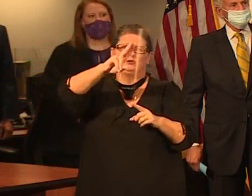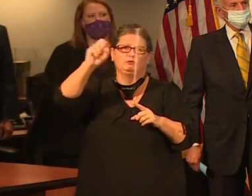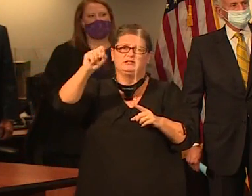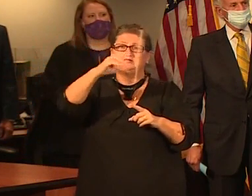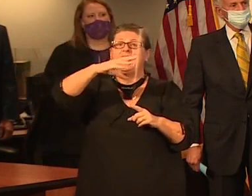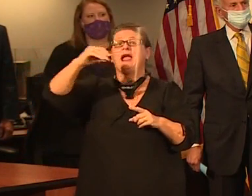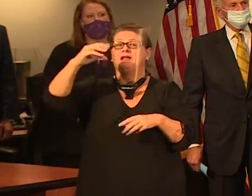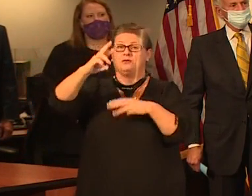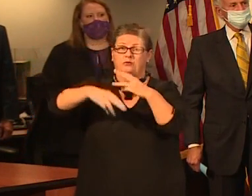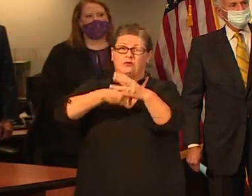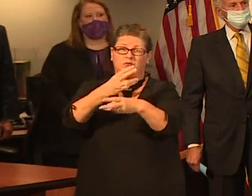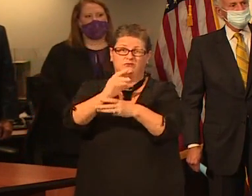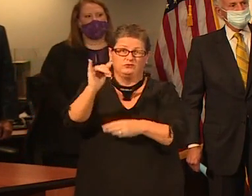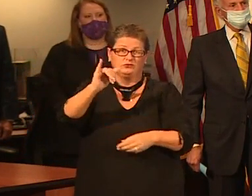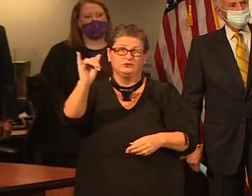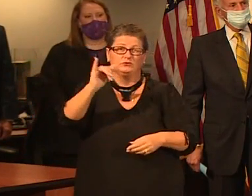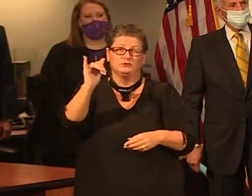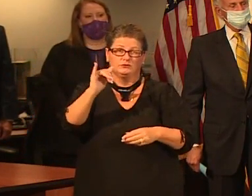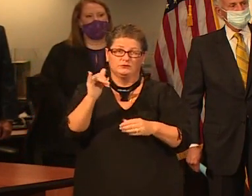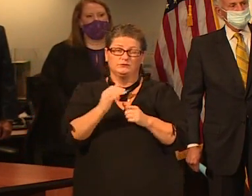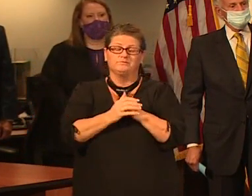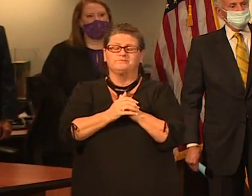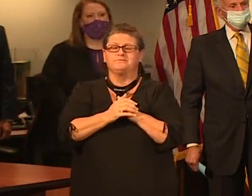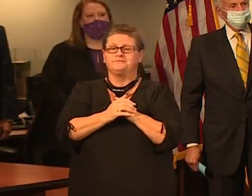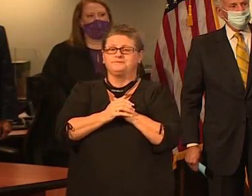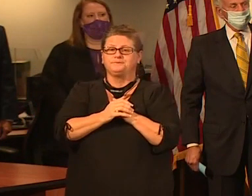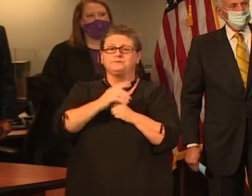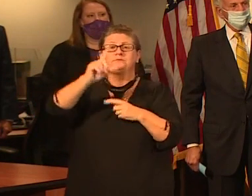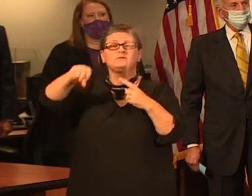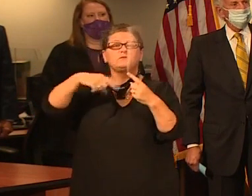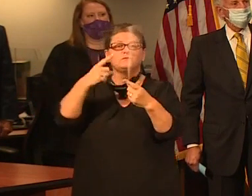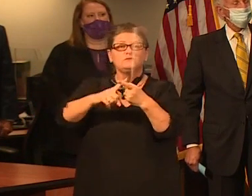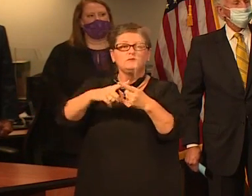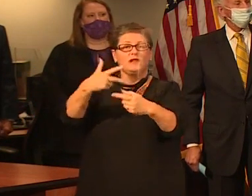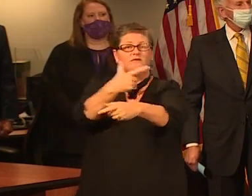COLLEAGUES AND FRIENDS. NOT JUST IN SOUTH CAROLINA, BUT ACROSS THE COUNTRY AND ACROSS THE WORLD.